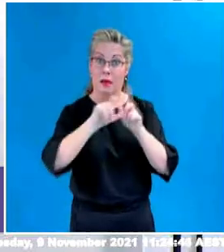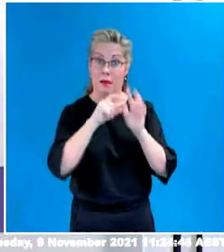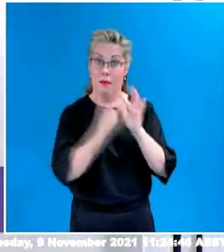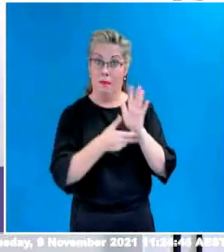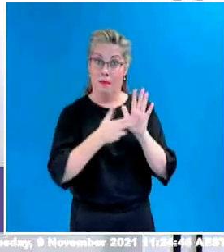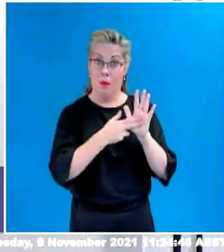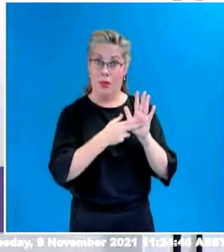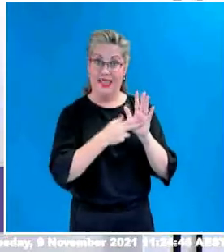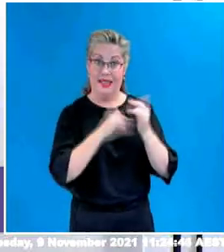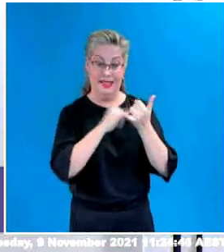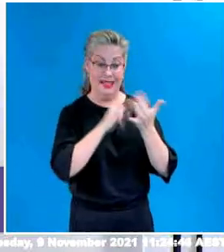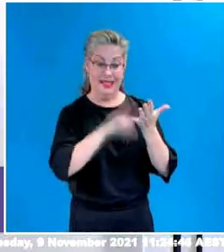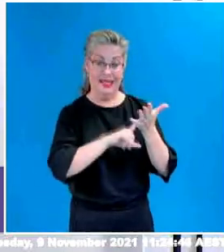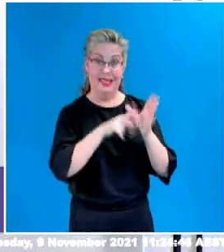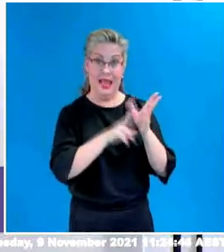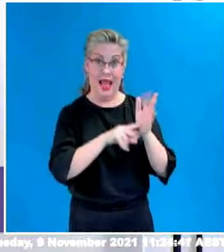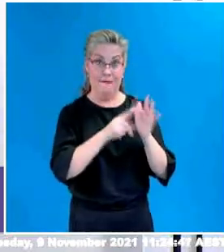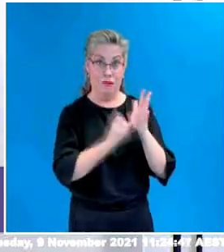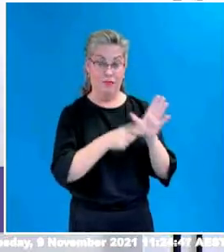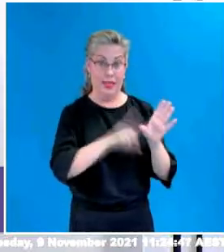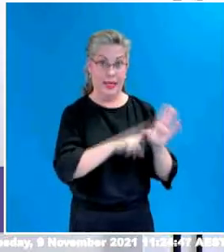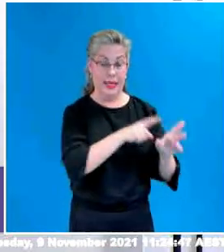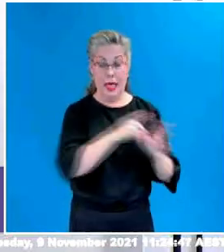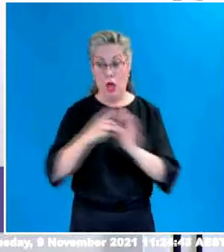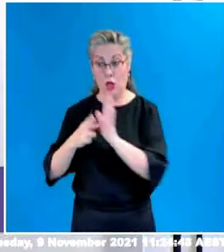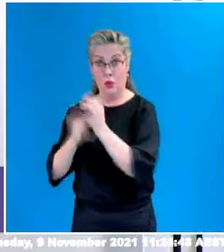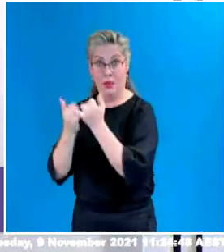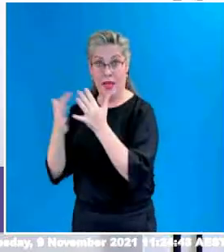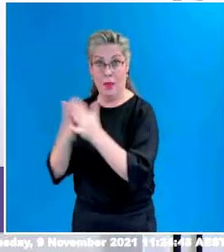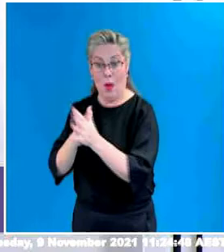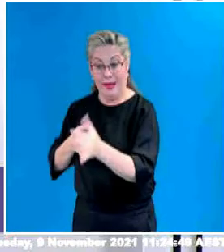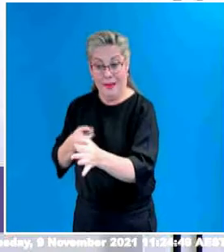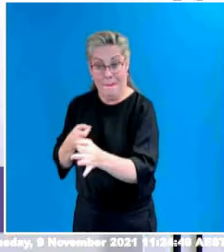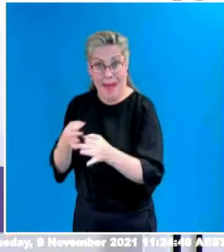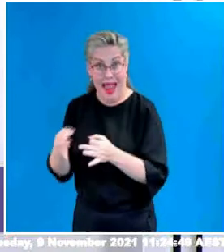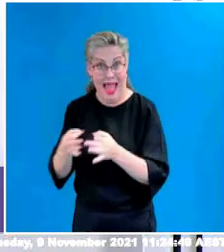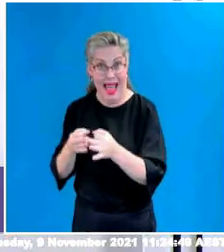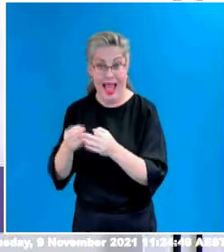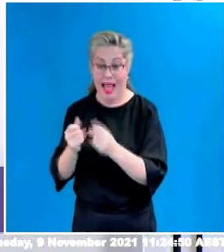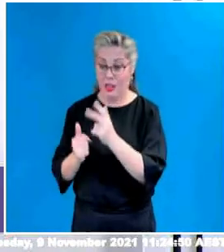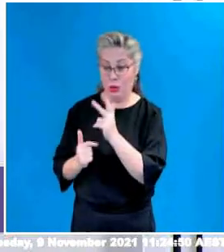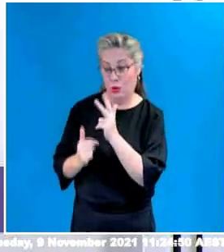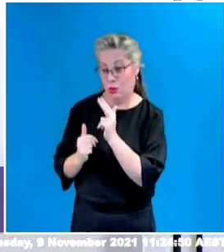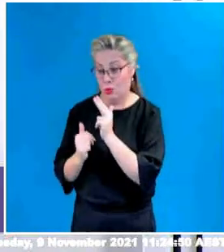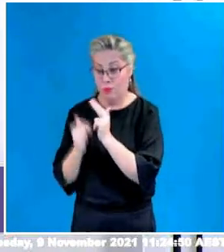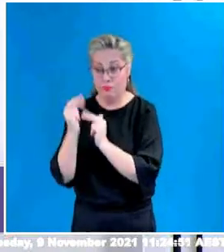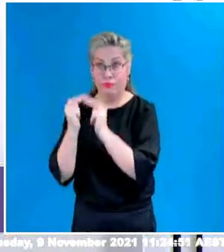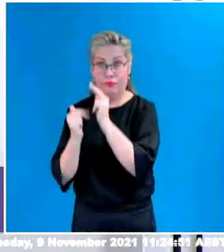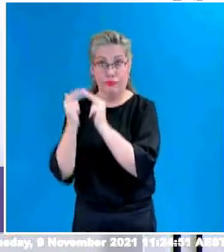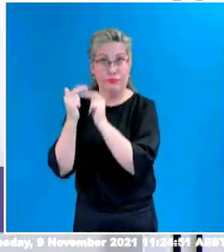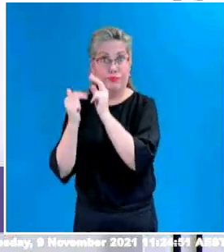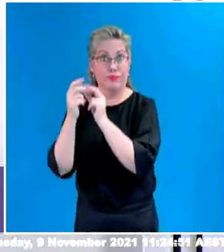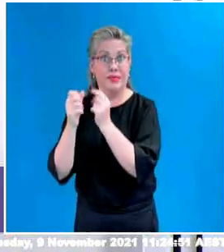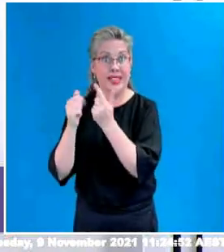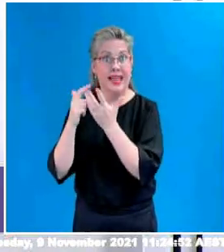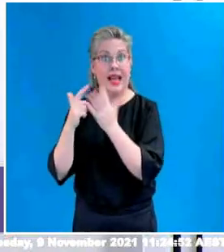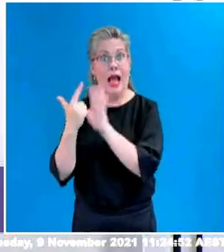that hasn't got up and running in full at the moment. No. That was adopted in 2018 but it is not yet implemented and it